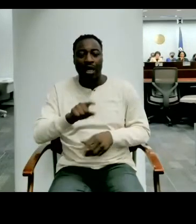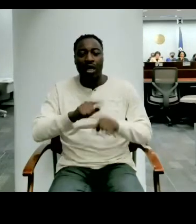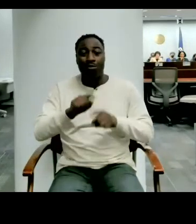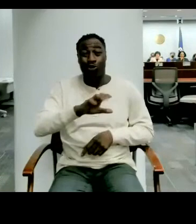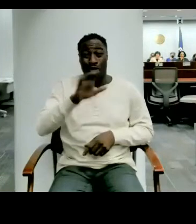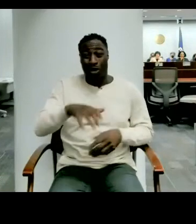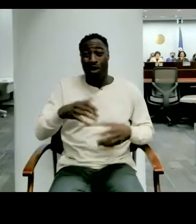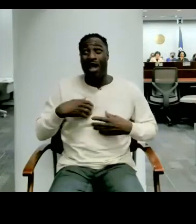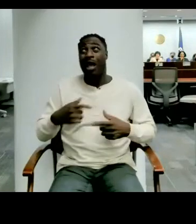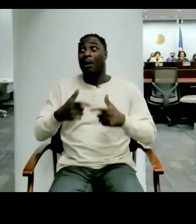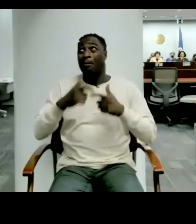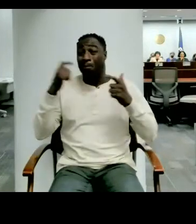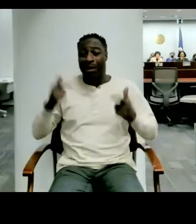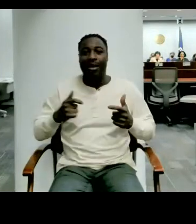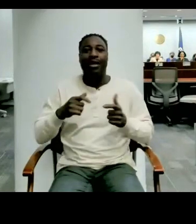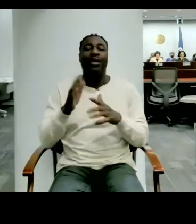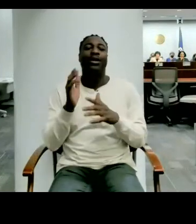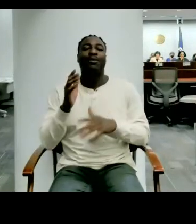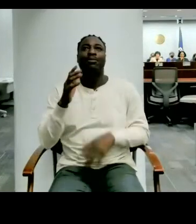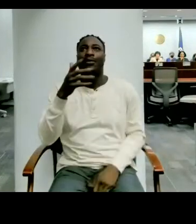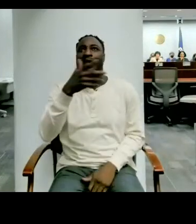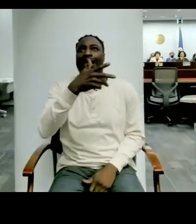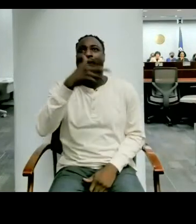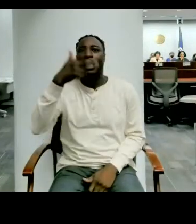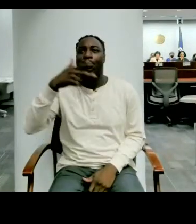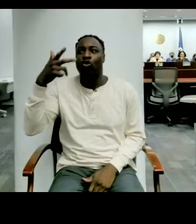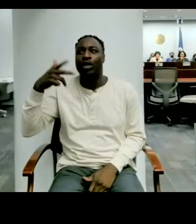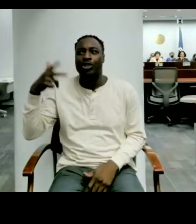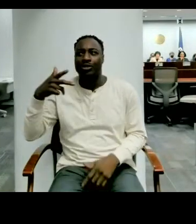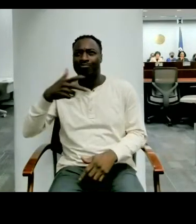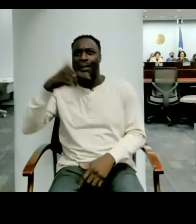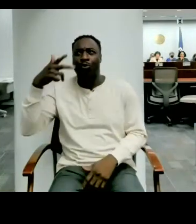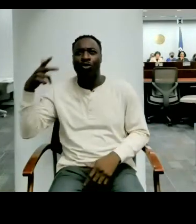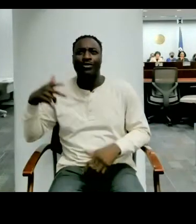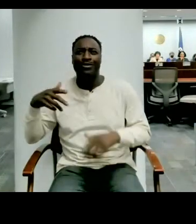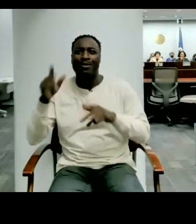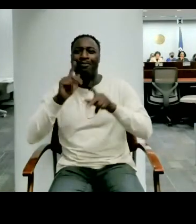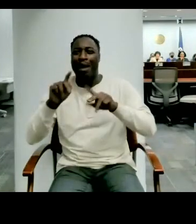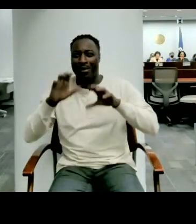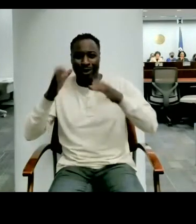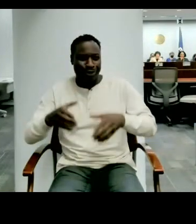immigration.post office layings, it is going to vary place to place as we have started to do more